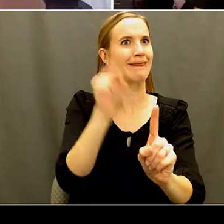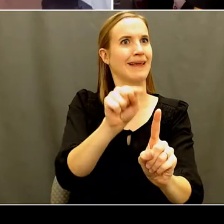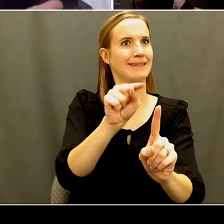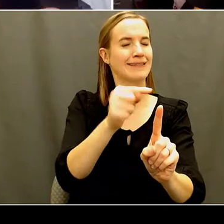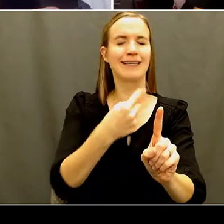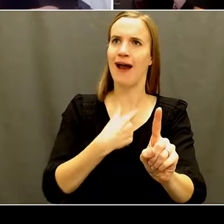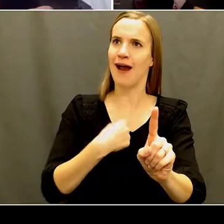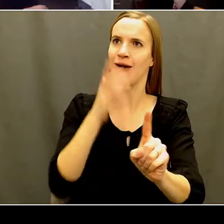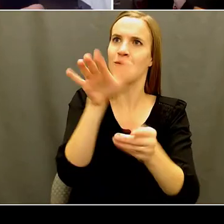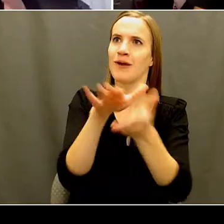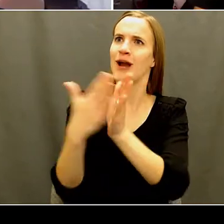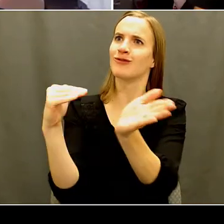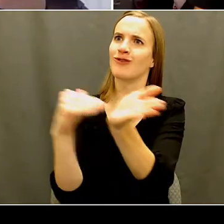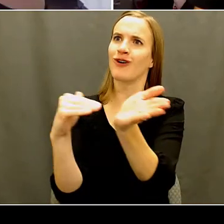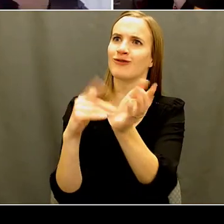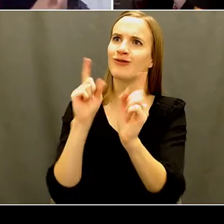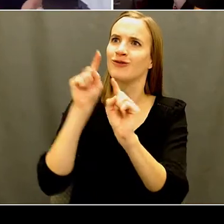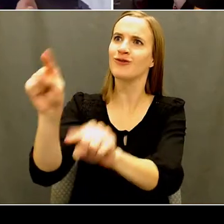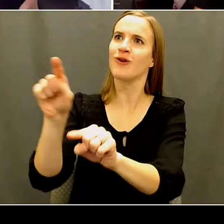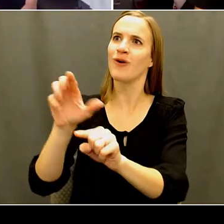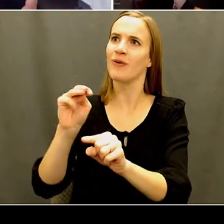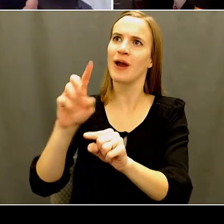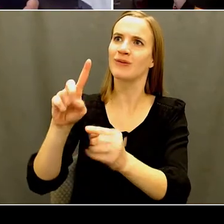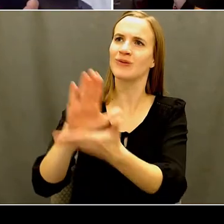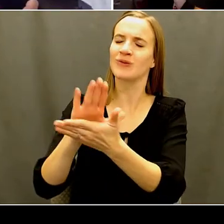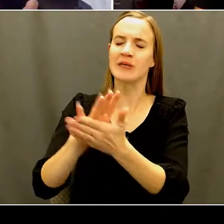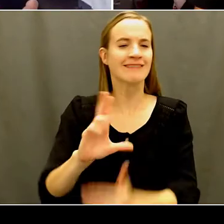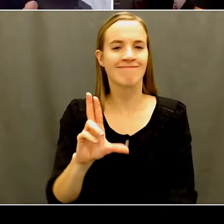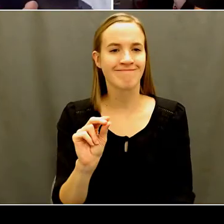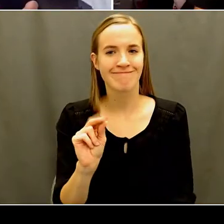what my values were, I knew the impact that I wanted to have on the world. And